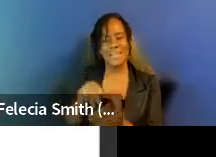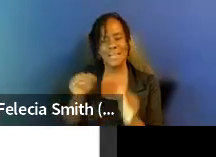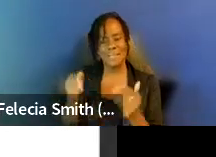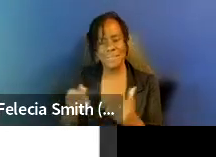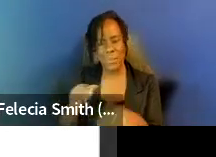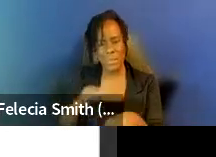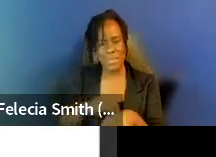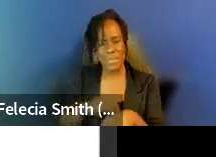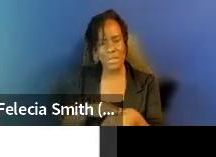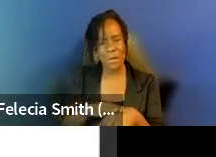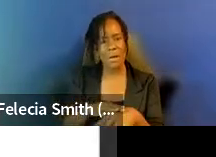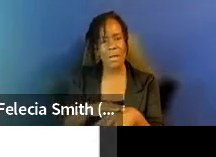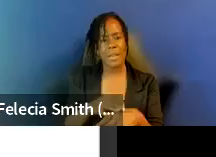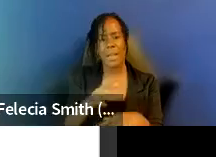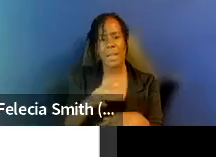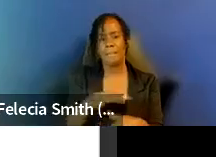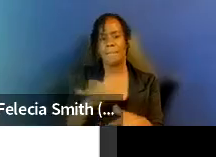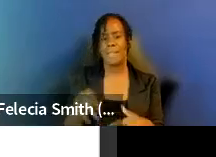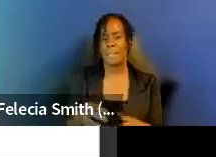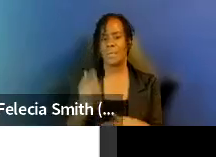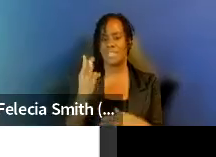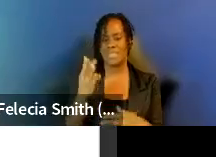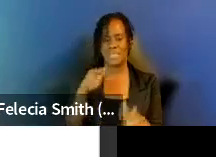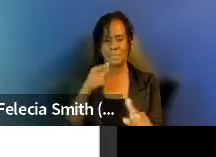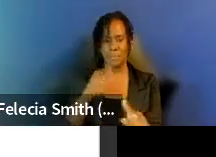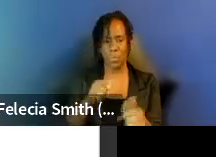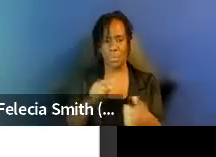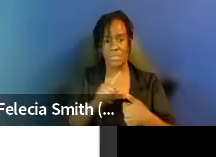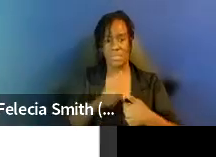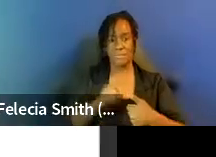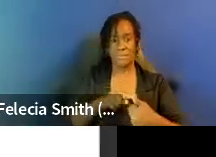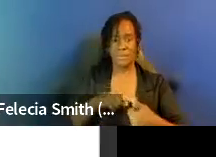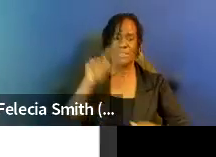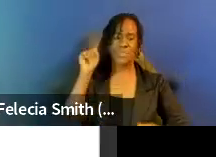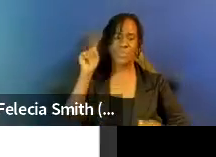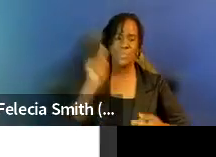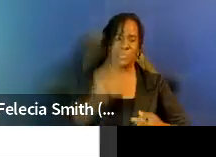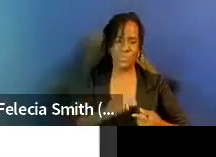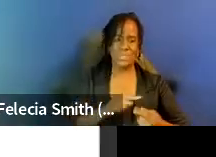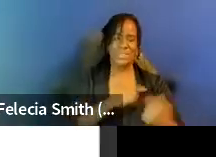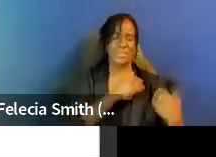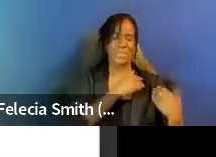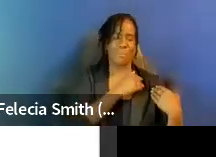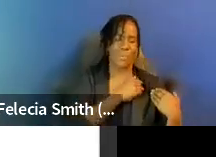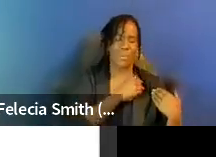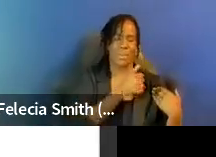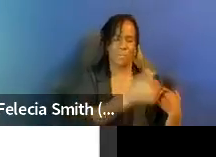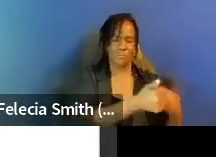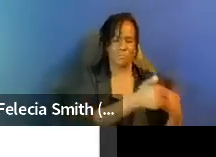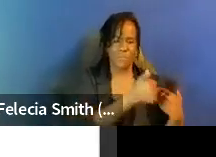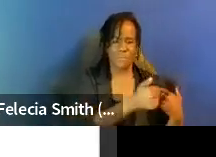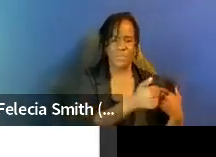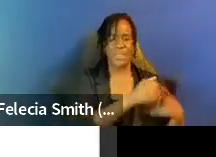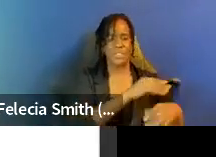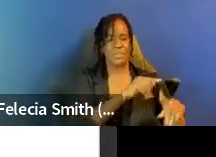lessons is from a review of about 50 primary-care providers, across 47 federally qualified